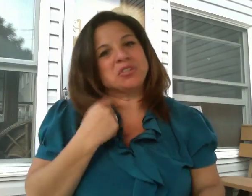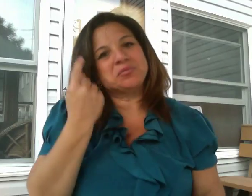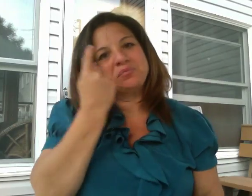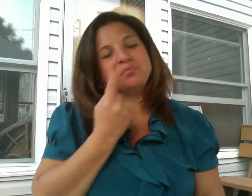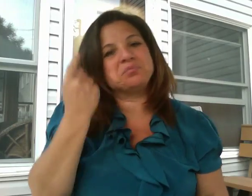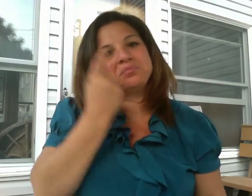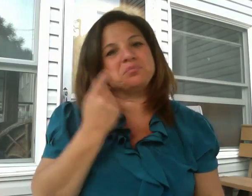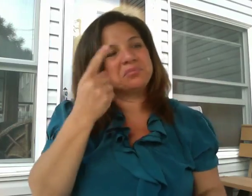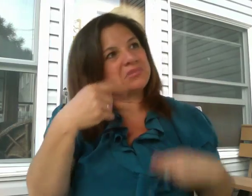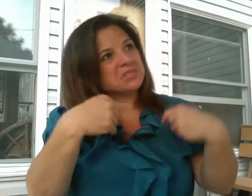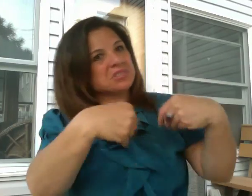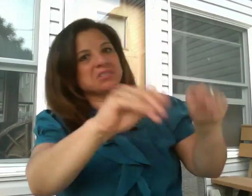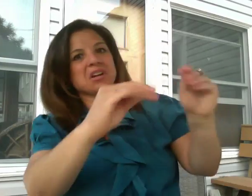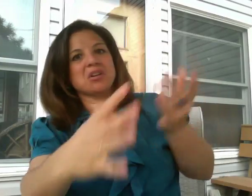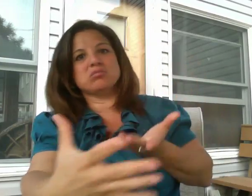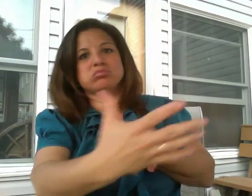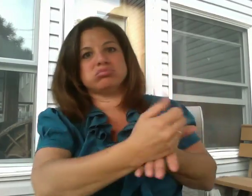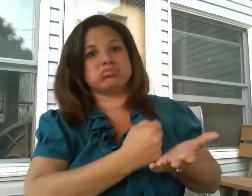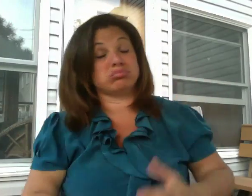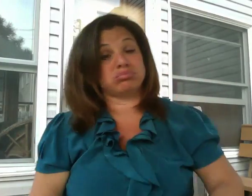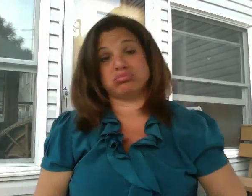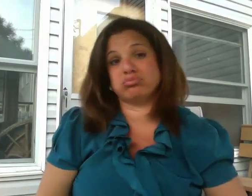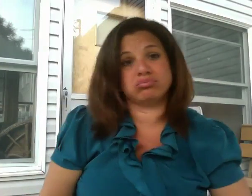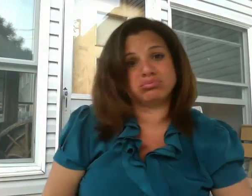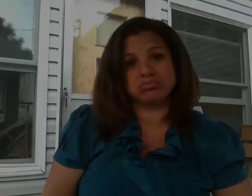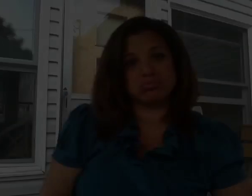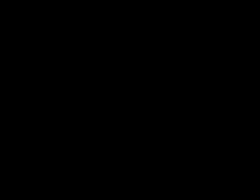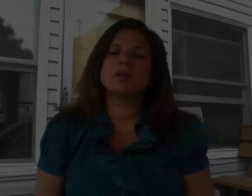I am bewildered about them (AGBell) earning money from selling your name.